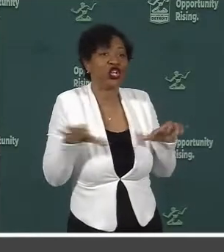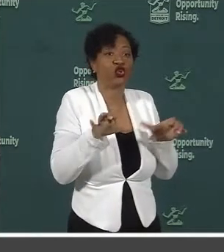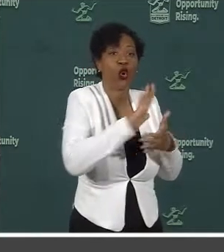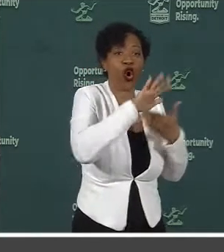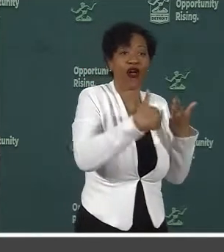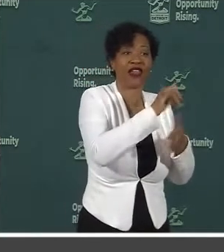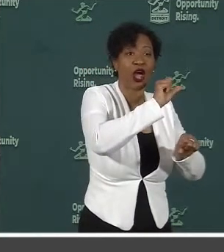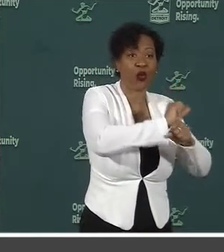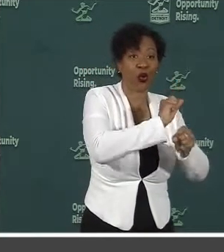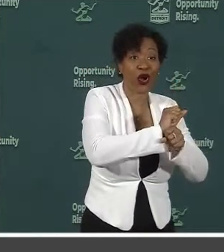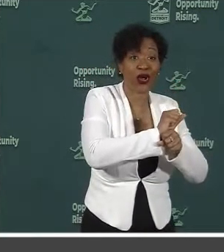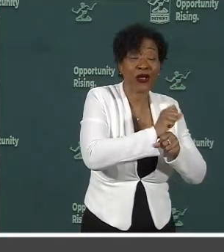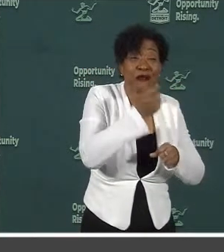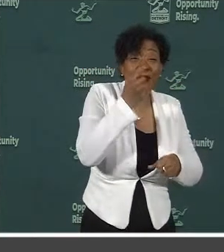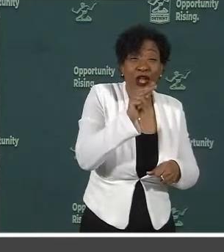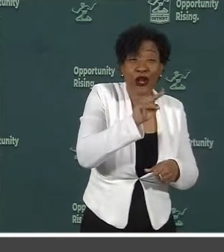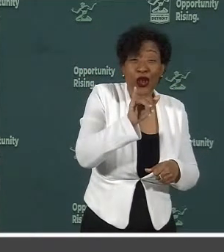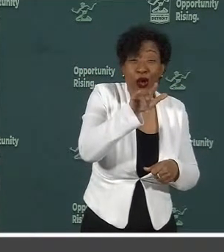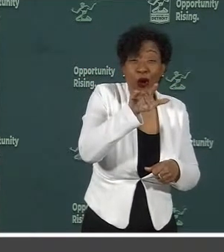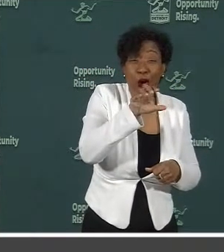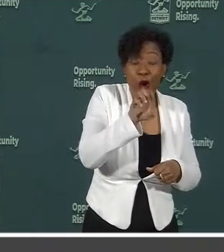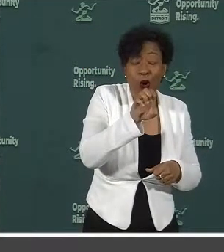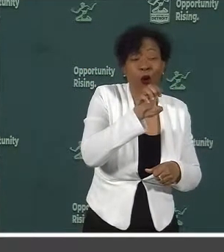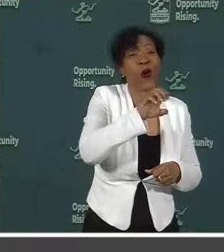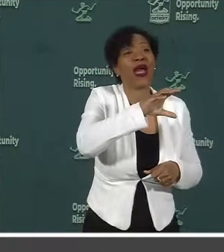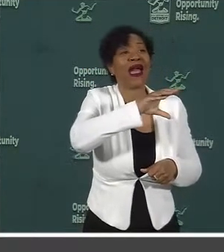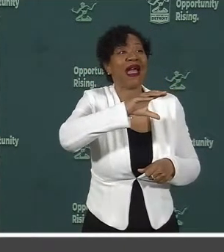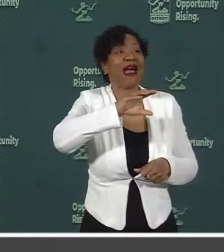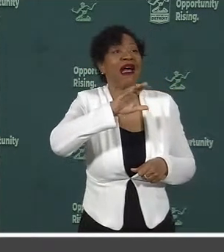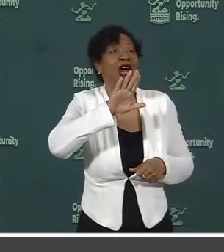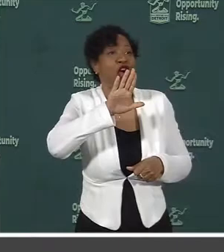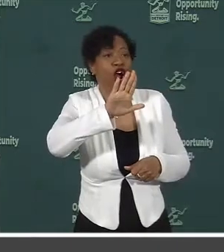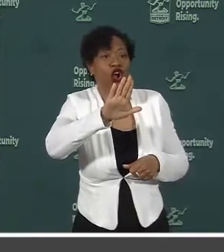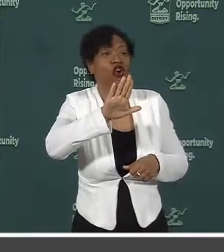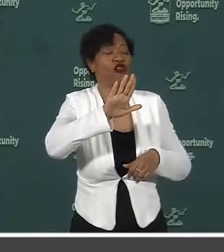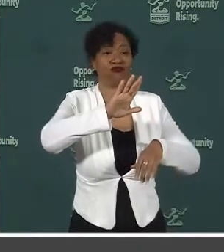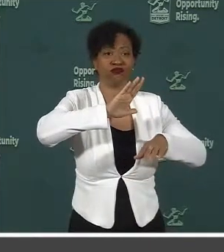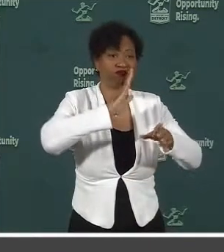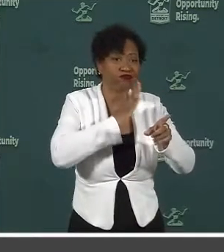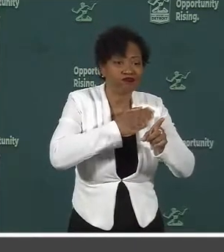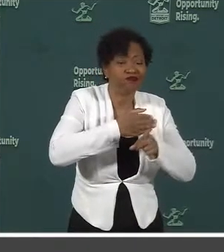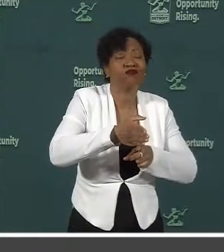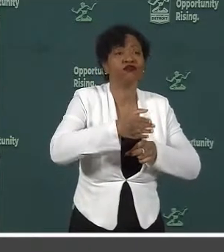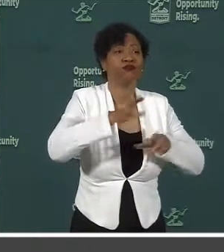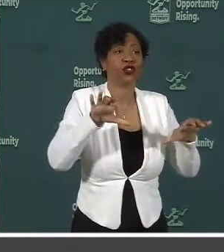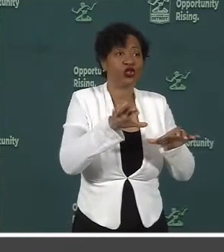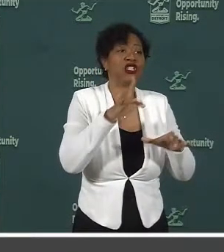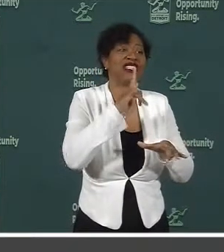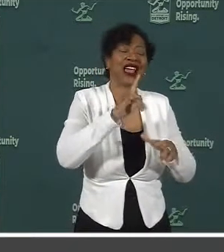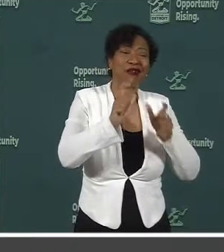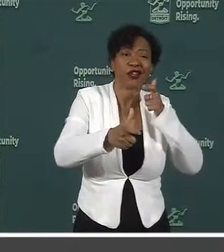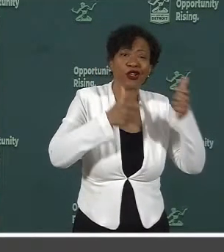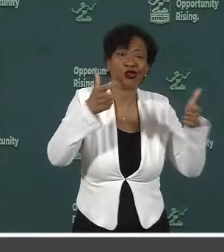SHAROD FREEMAN AND DETROIT AT WORK HAVE CONTRACTS WITH TEN MAJOR COMPANIES WHERE IF YOU COME TO DETROIT AT WORK THEY